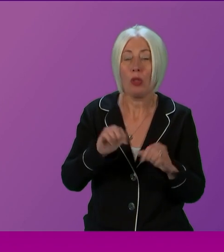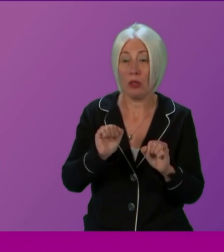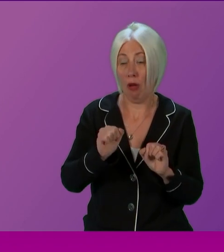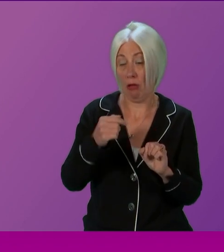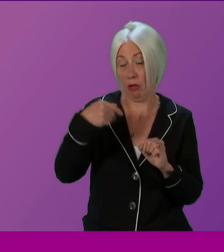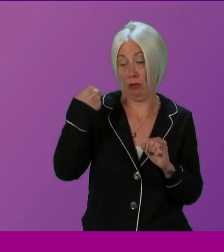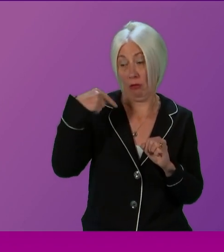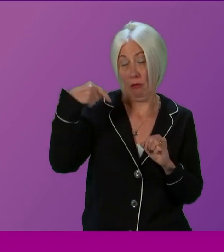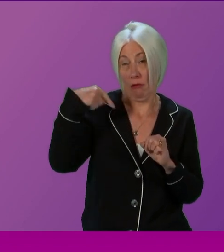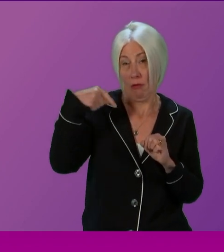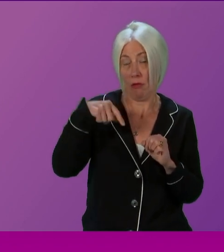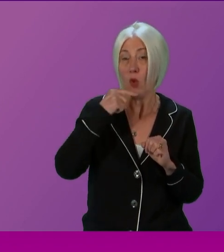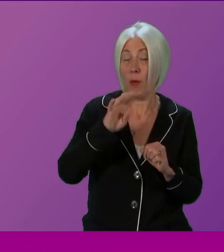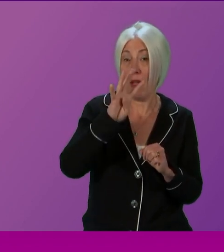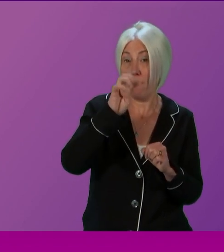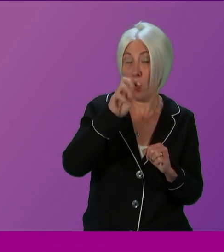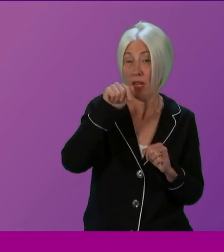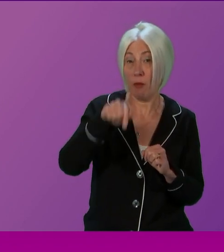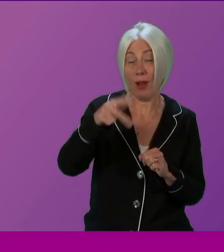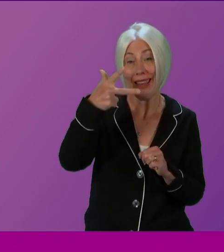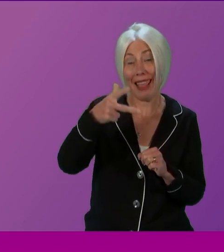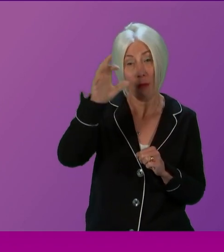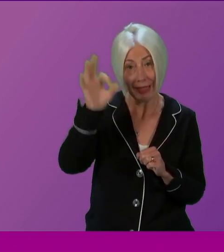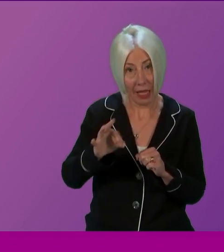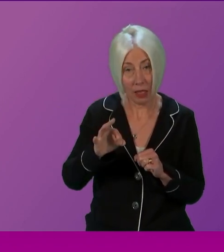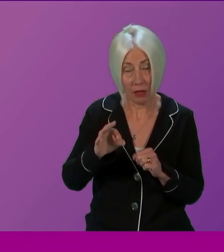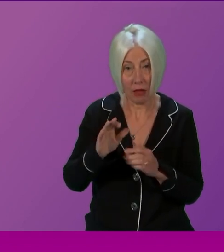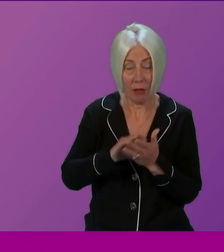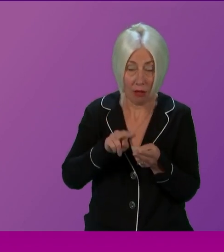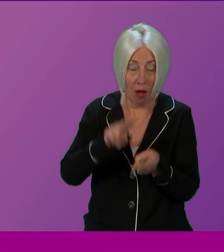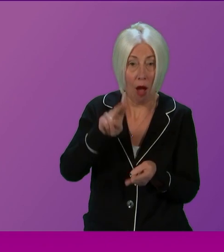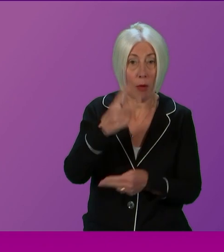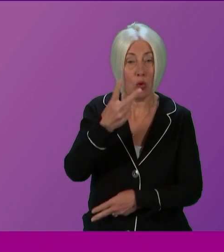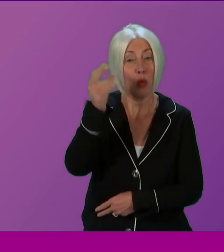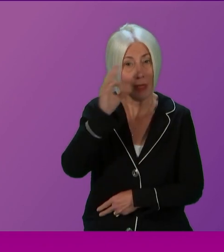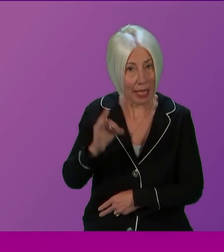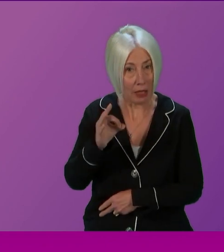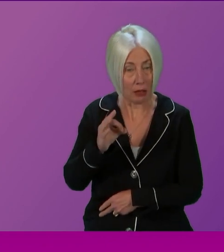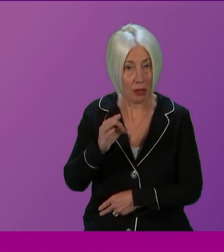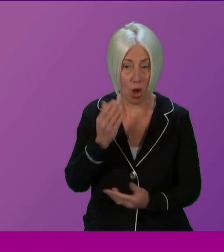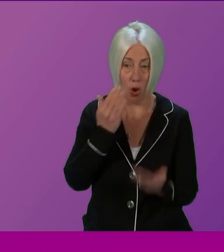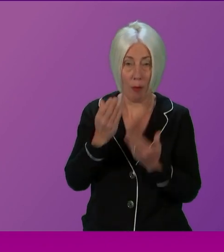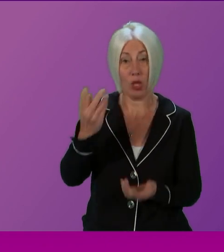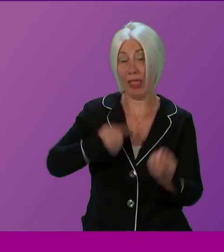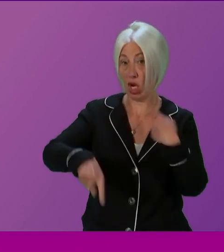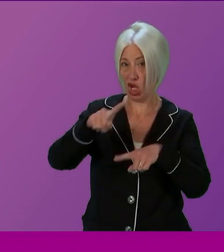3 was 14.8 per cent—two percentage points higher than in quarter 3 of the previous year. Just under